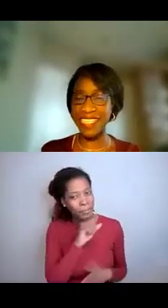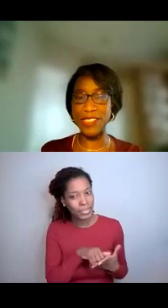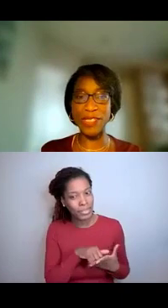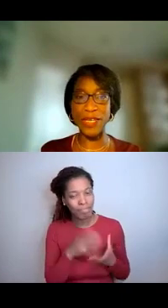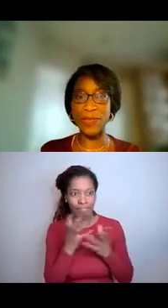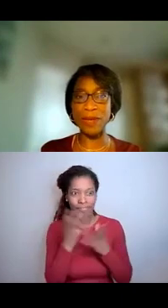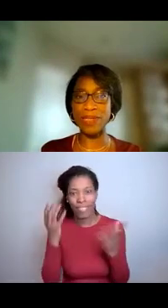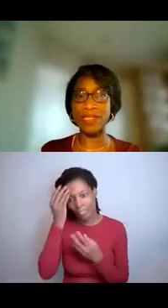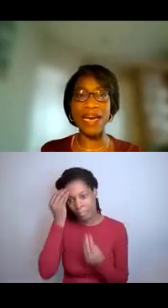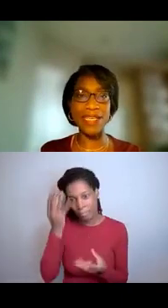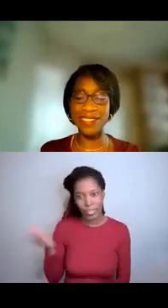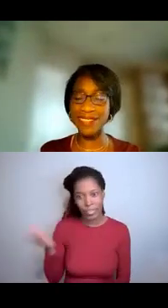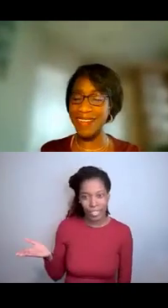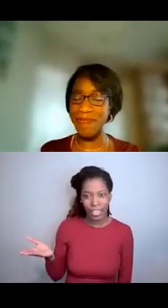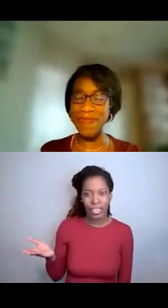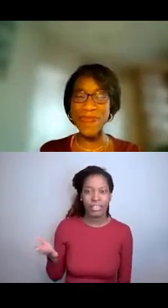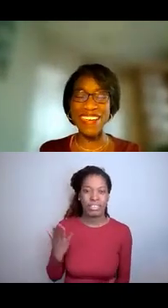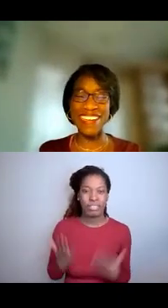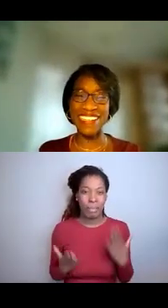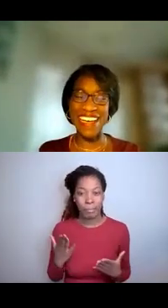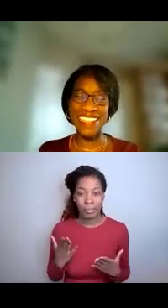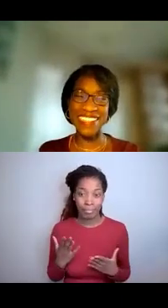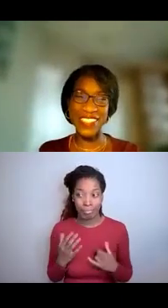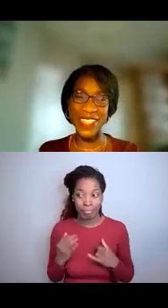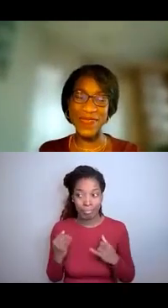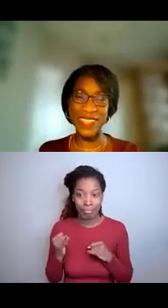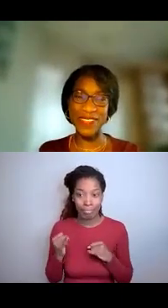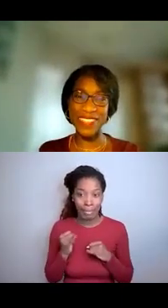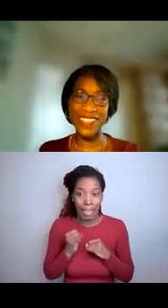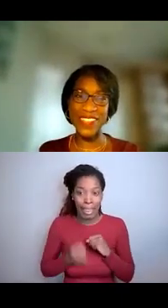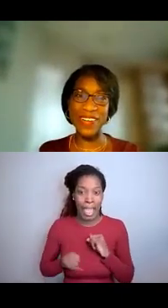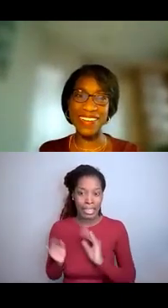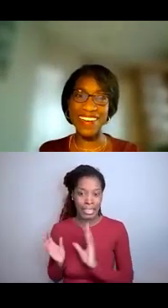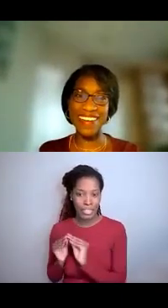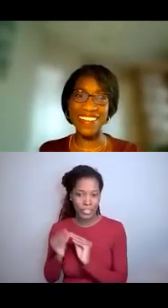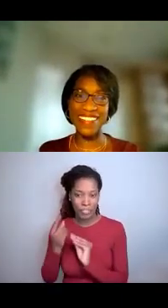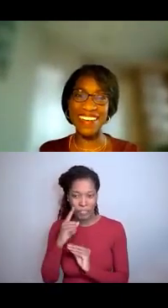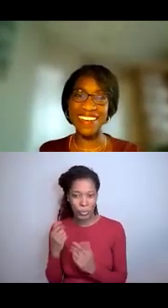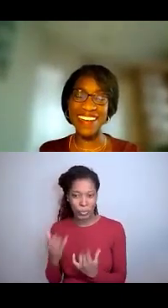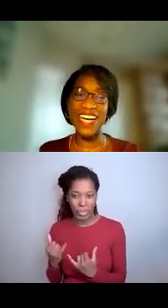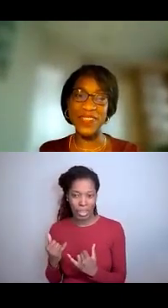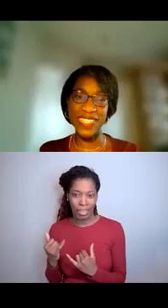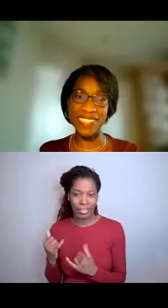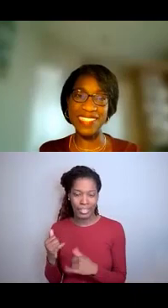And I do know it's probably the last session for this whole conference.